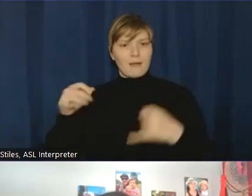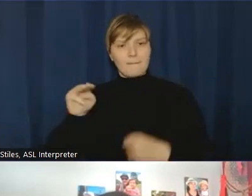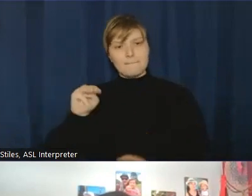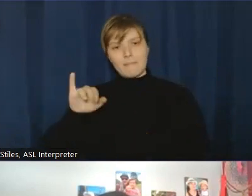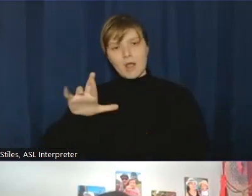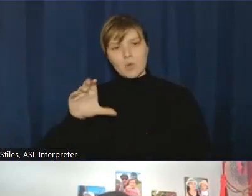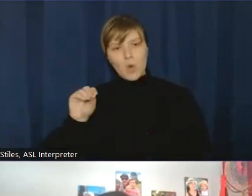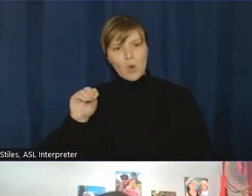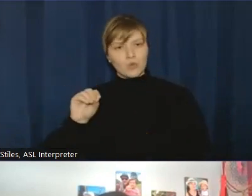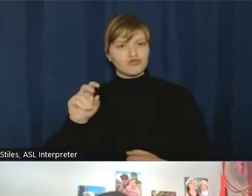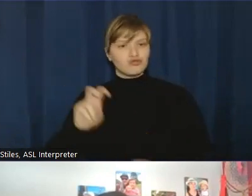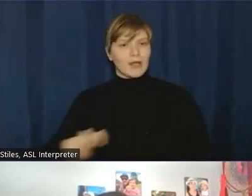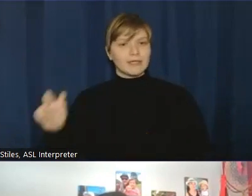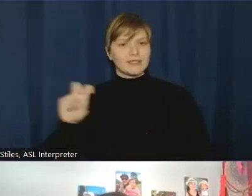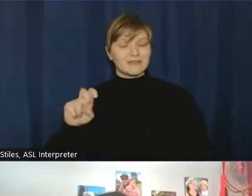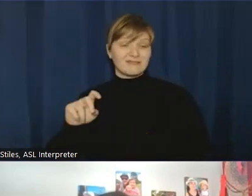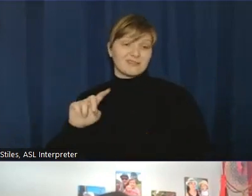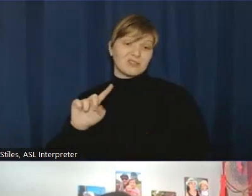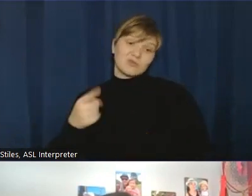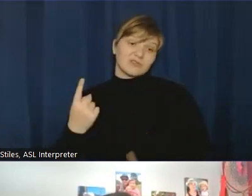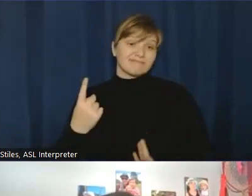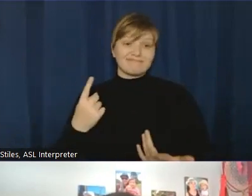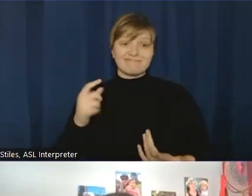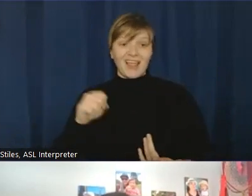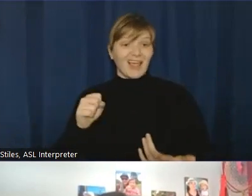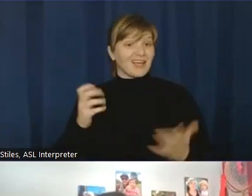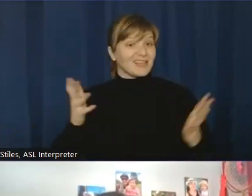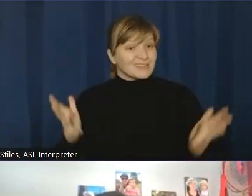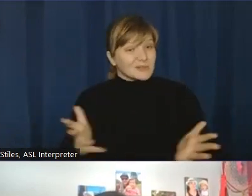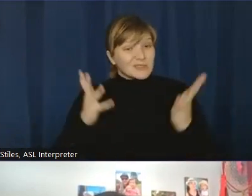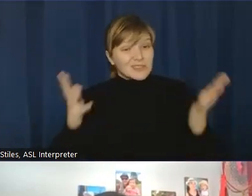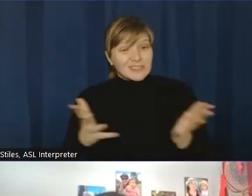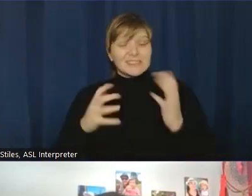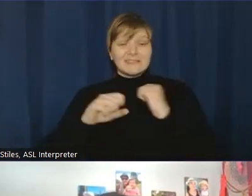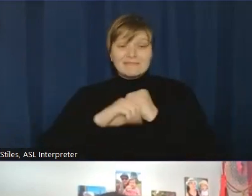Just continuing to promote that and get that out to the folks that are accessing the services.